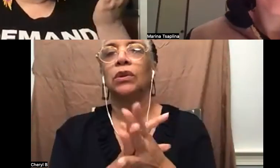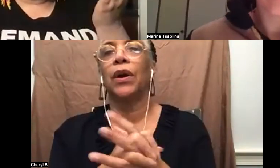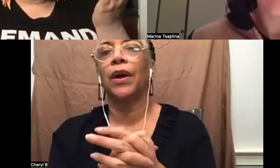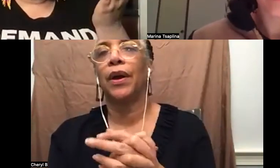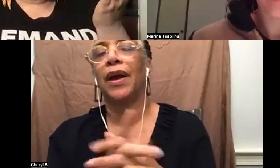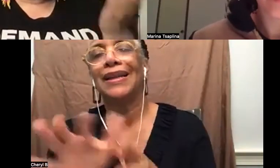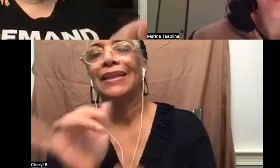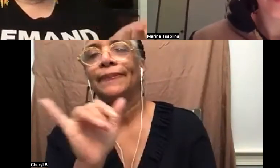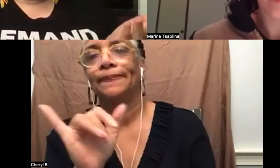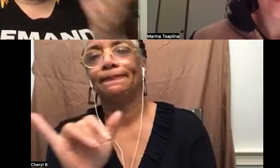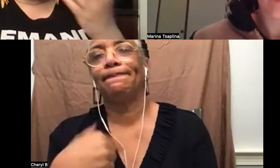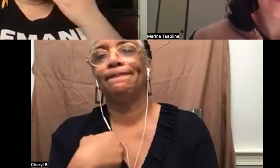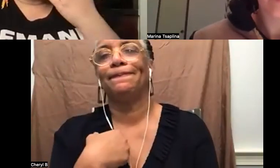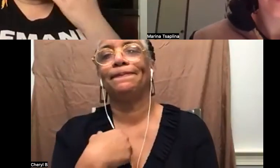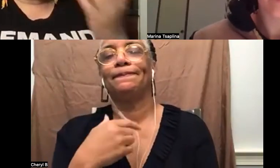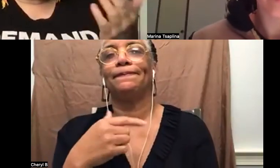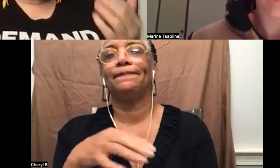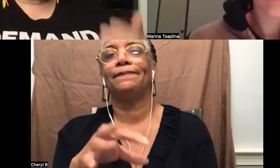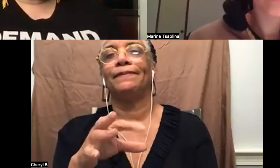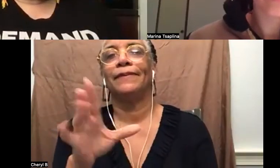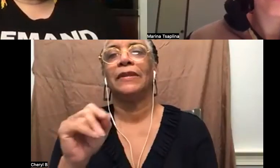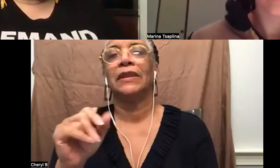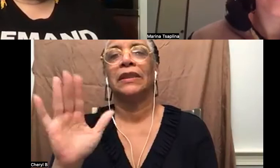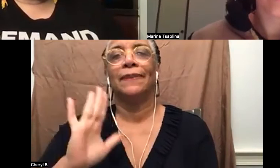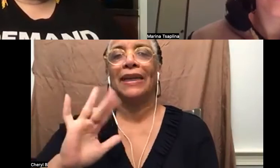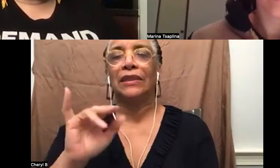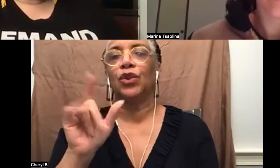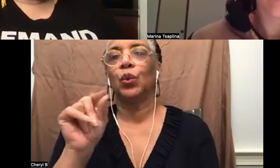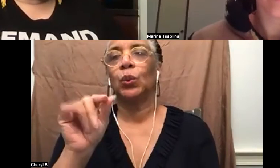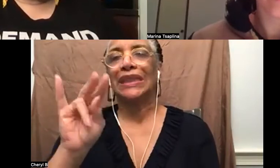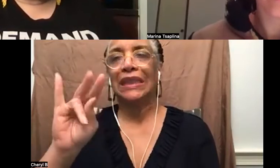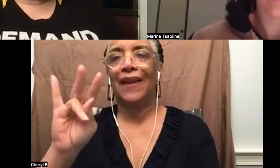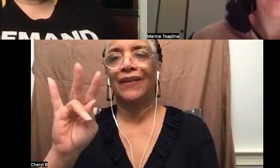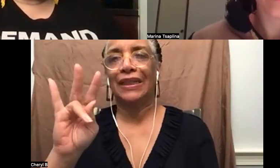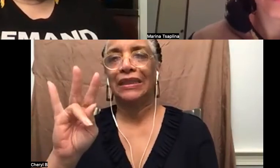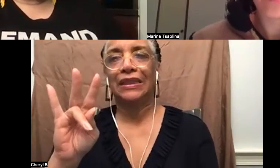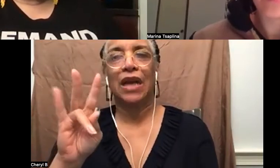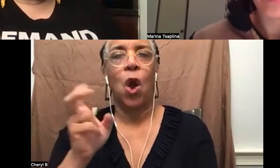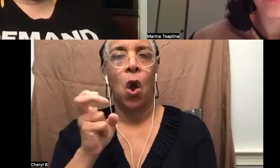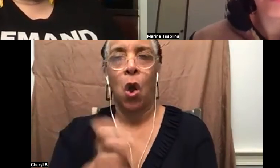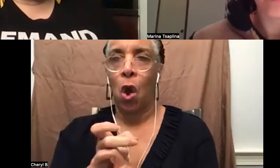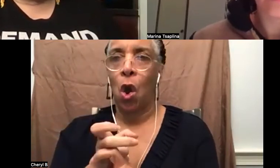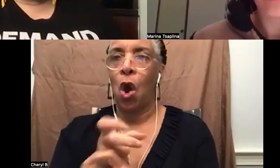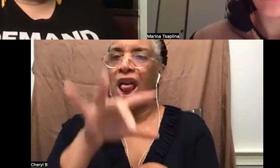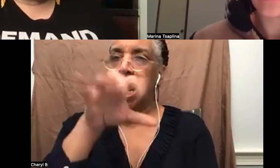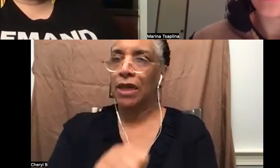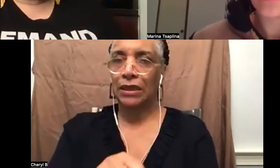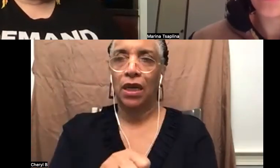I did a hard lock down in the middle of a street in DC